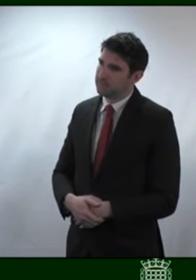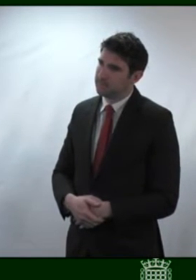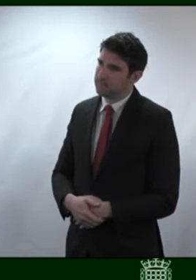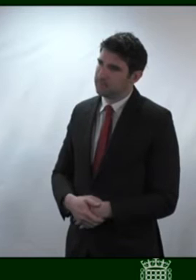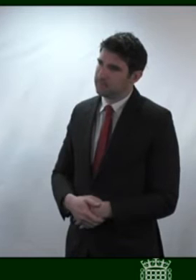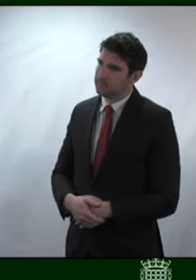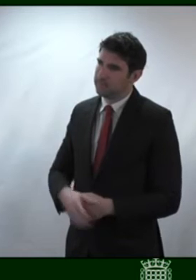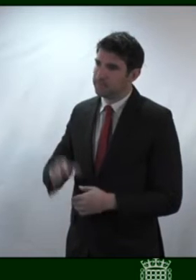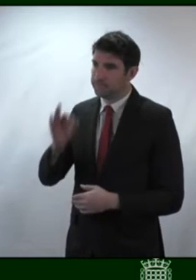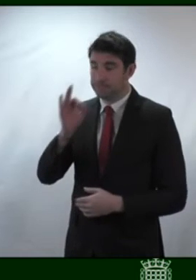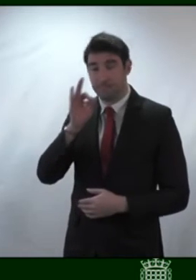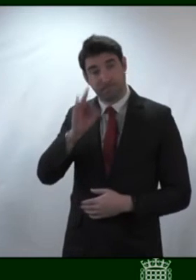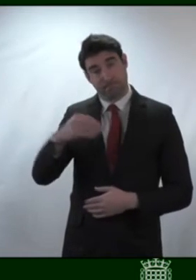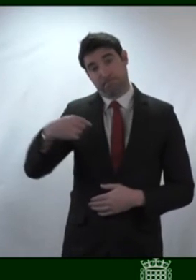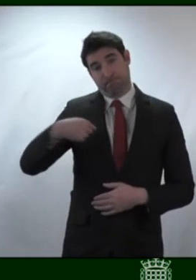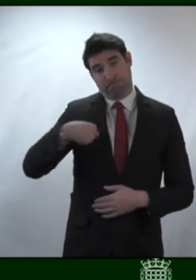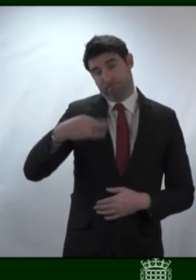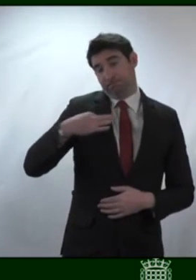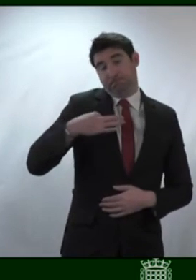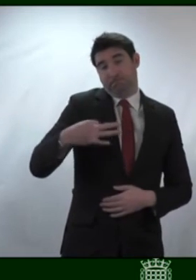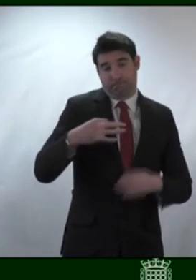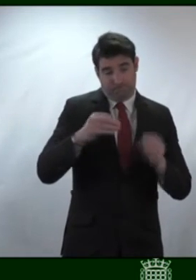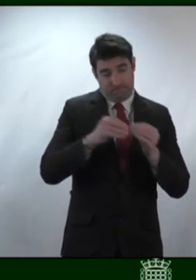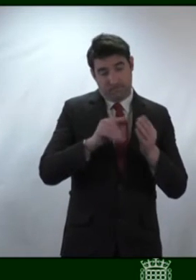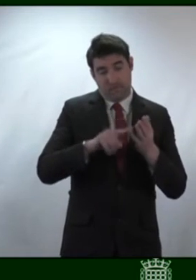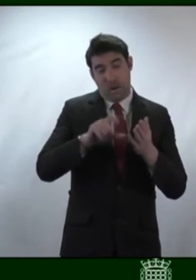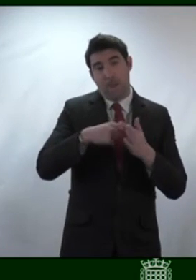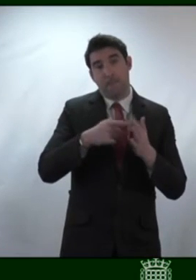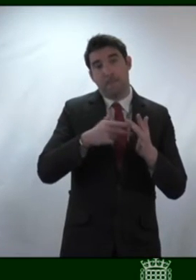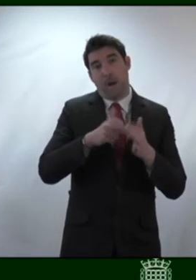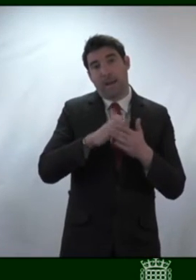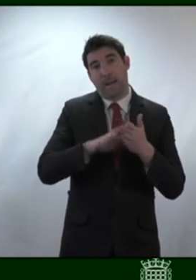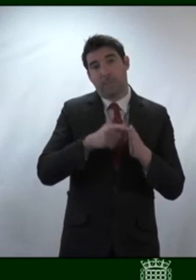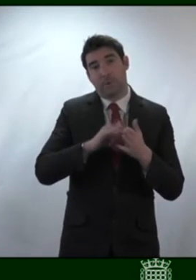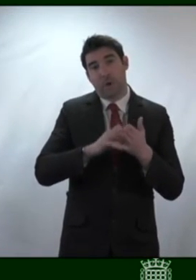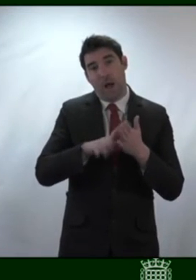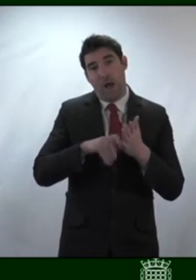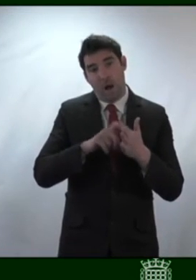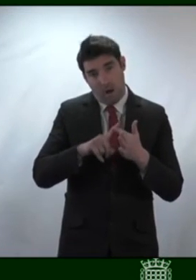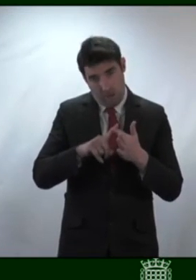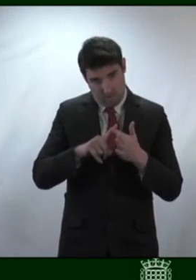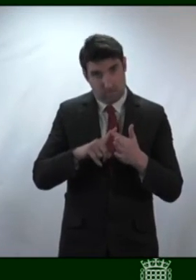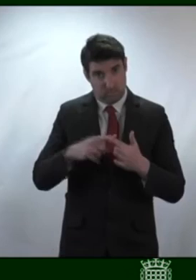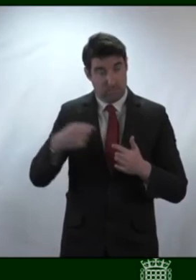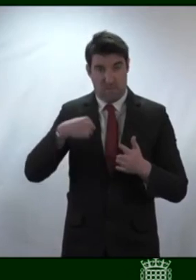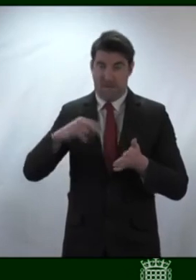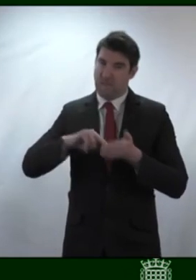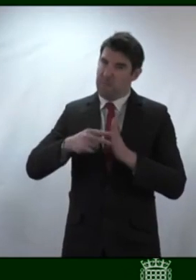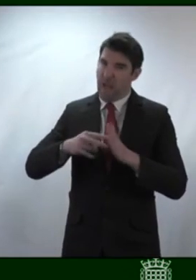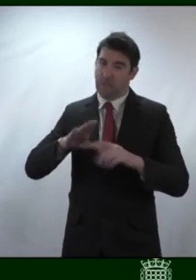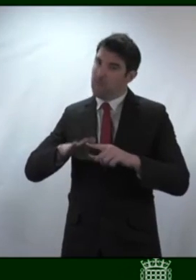Buckinghamshire? Will he back this bold bid for Bucks to ensure that Buckinghamshire continues to